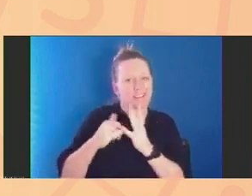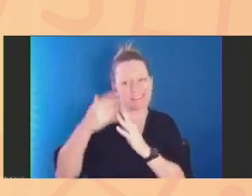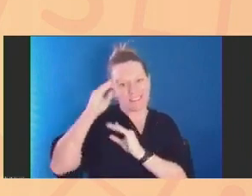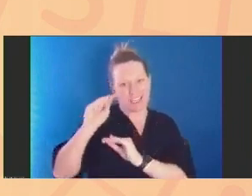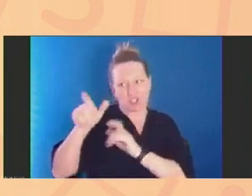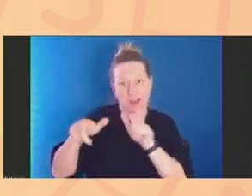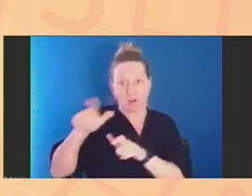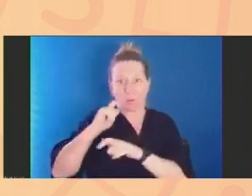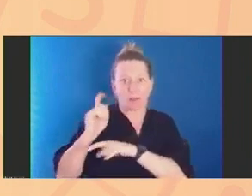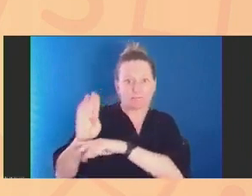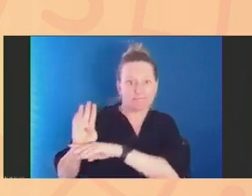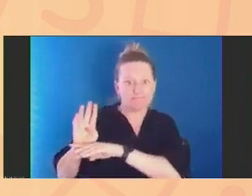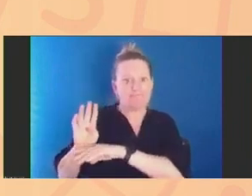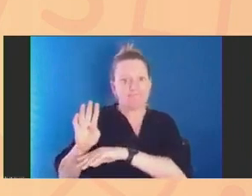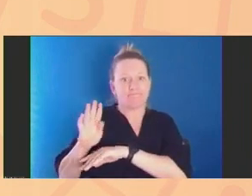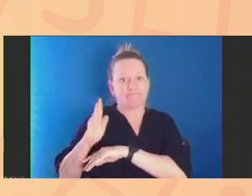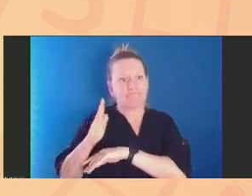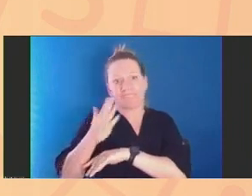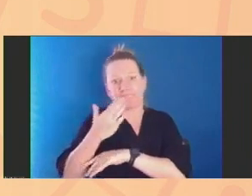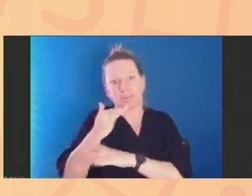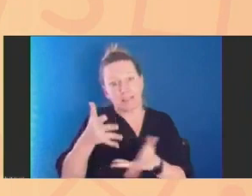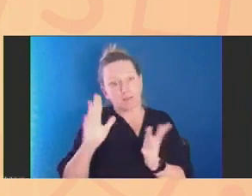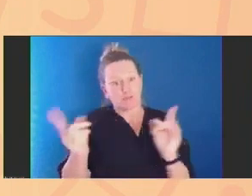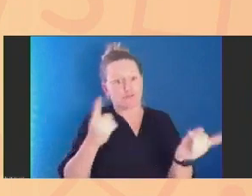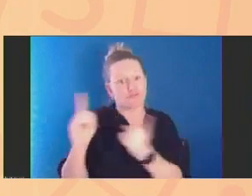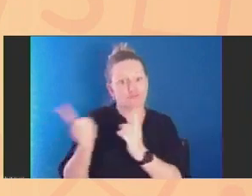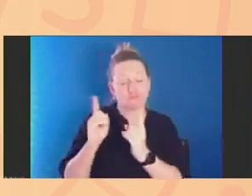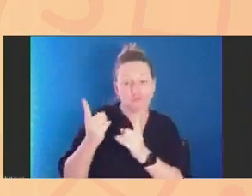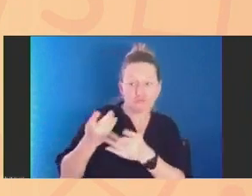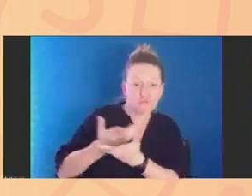on and their materials, that would be lovely. So thank you.